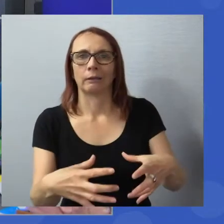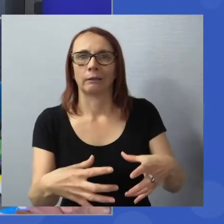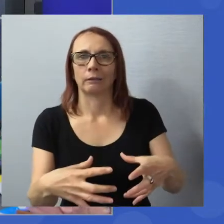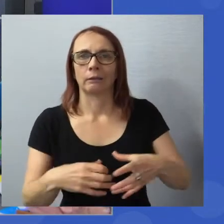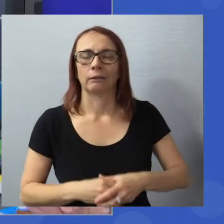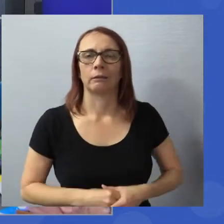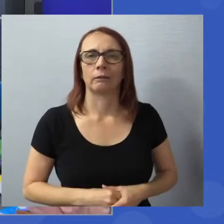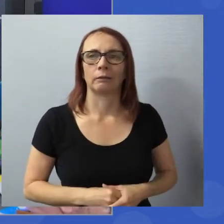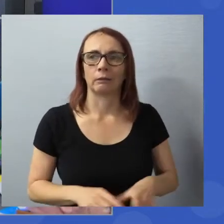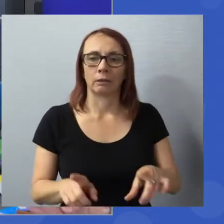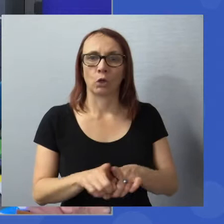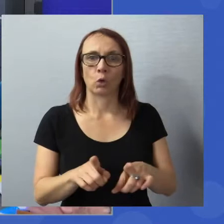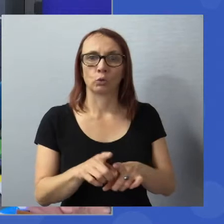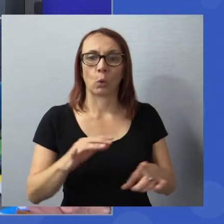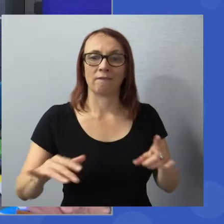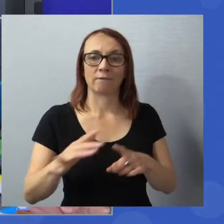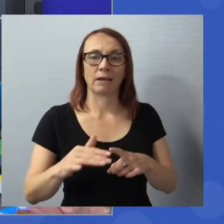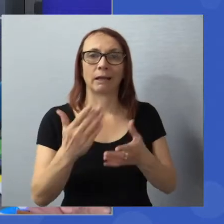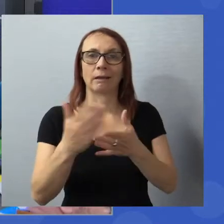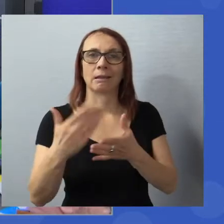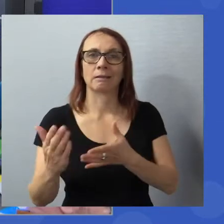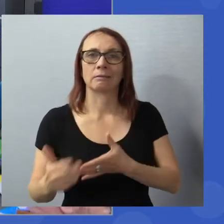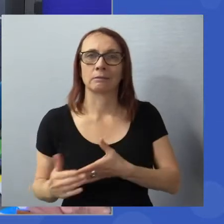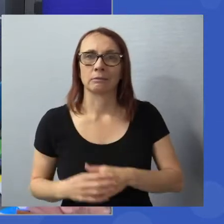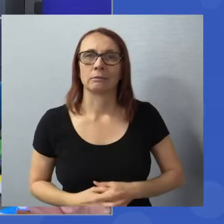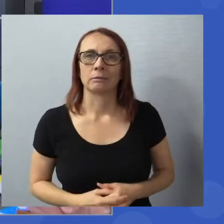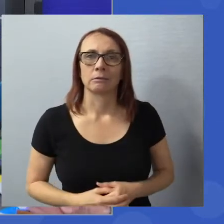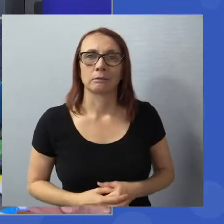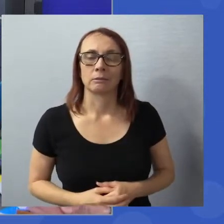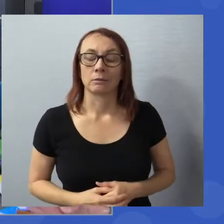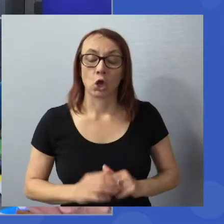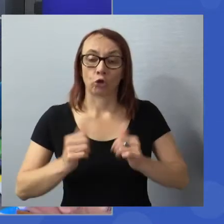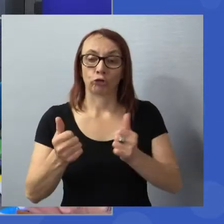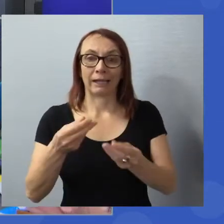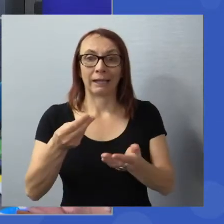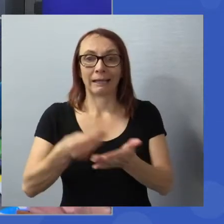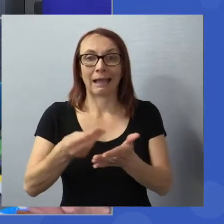make cleaner and we also believe there are great economical benefits that's and